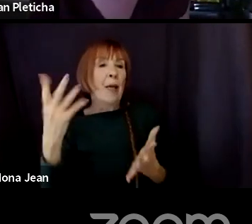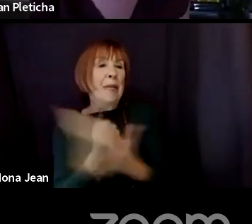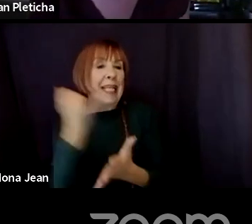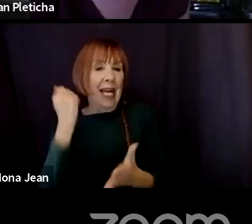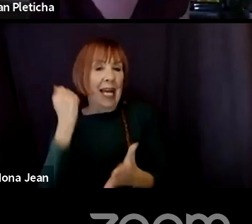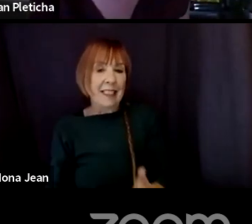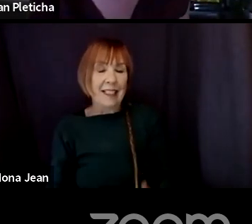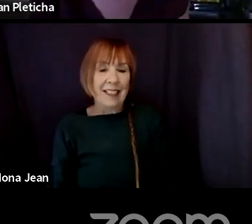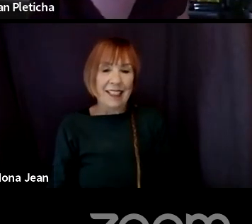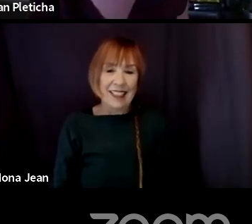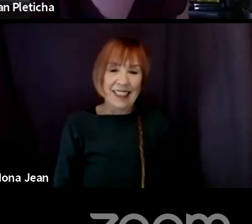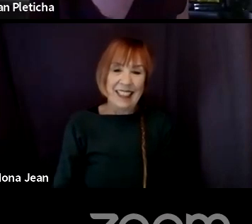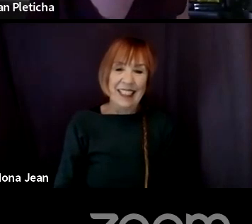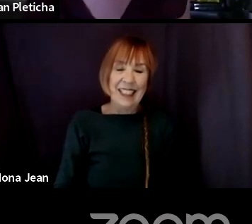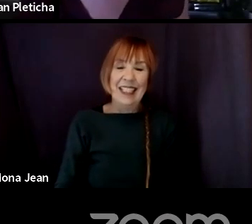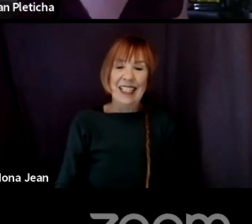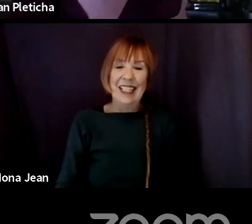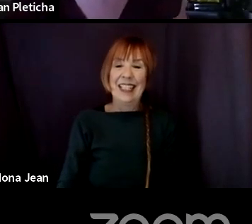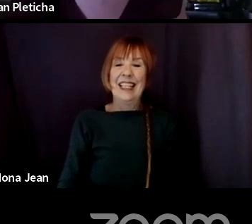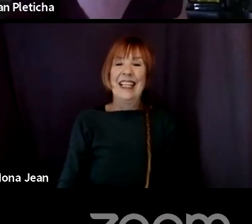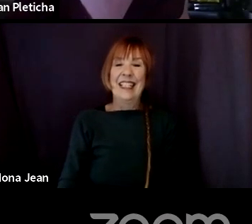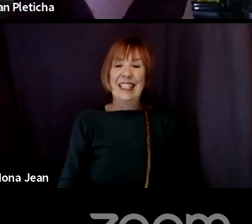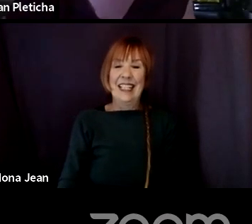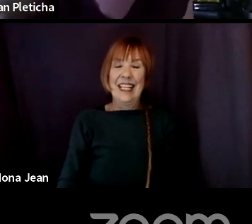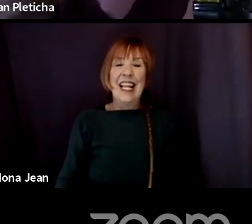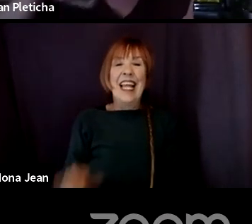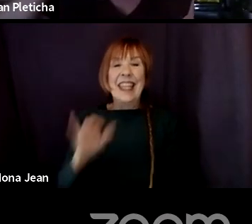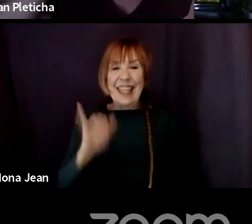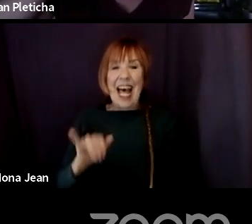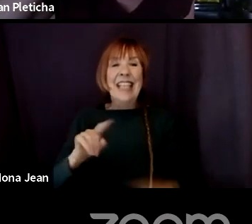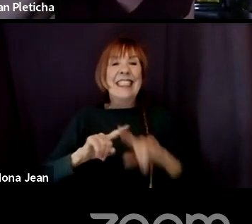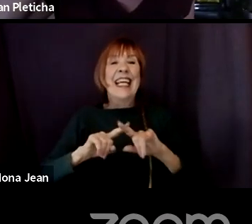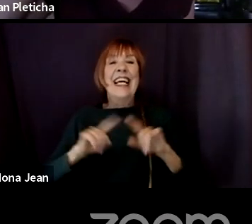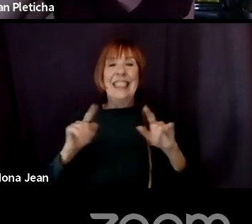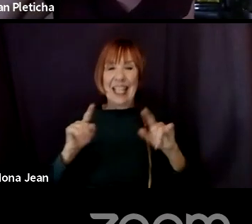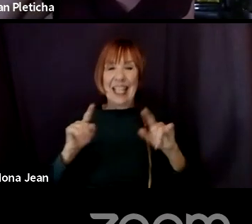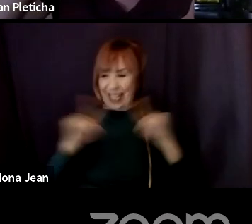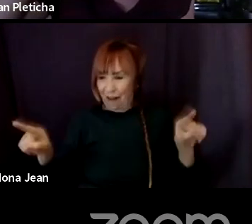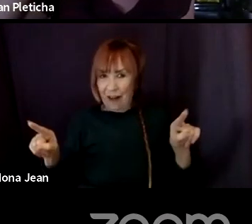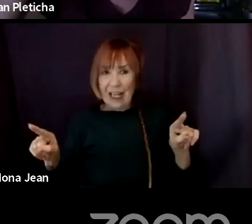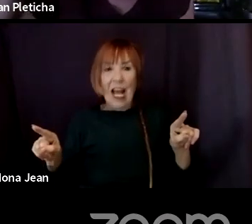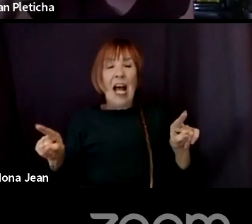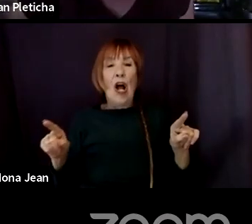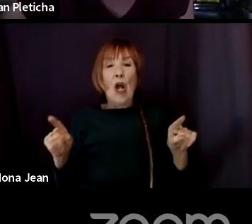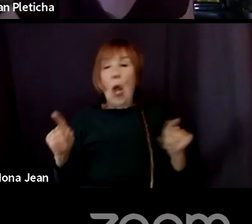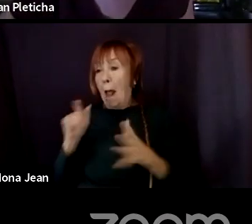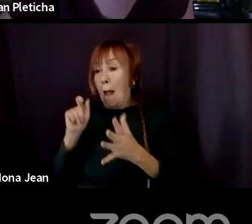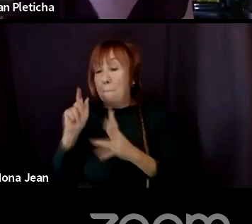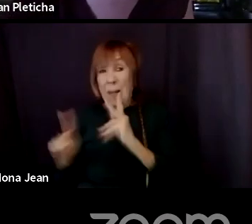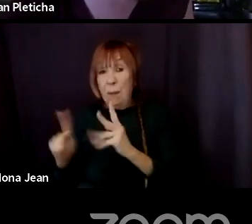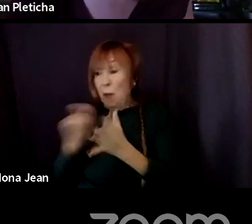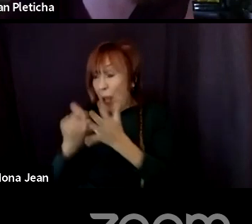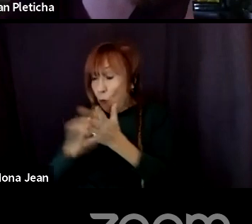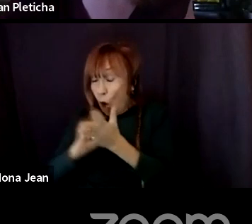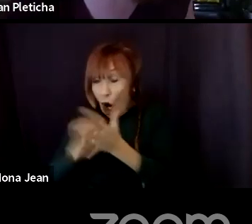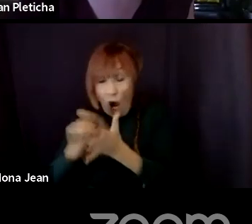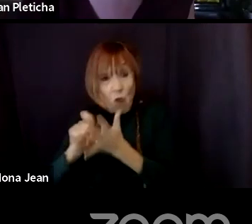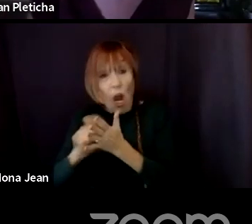who work all the time and people who want to just, focus on oh, I'm gonna write this to sell it. Most of us know, it's just a sample.